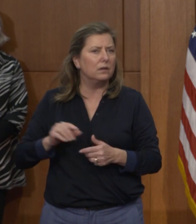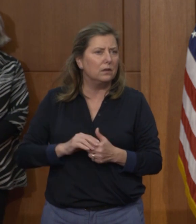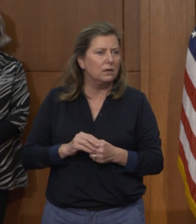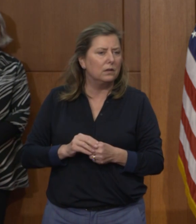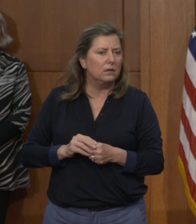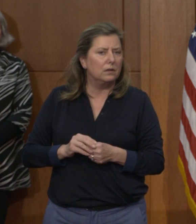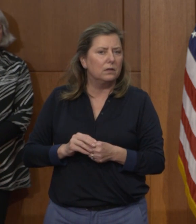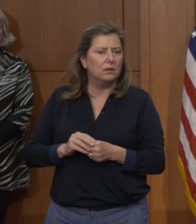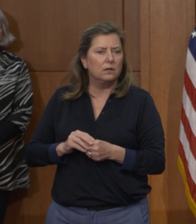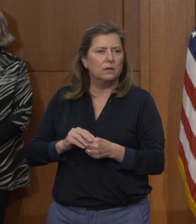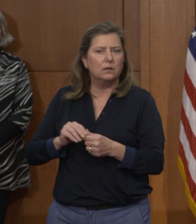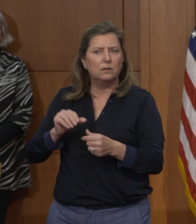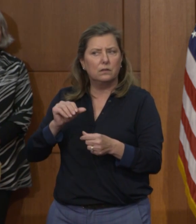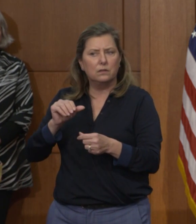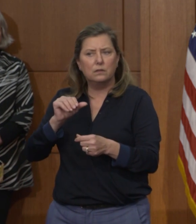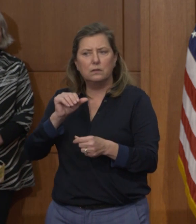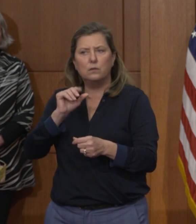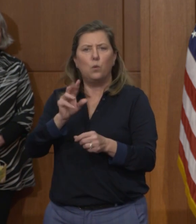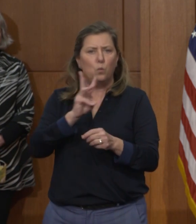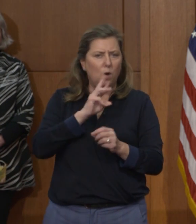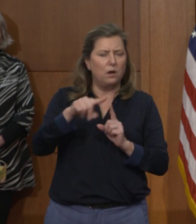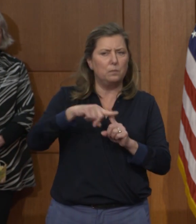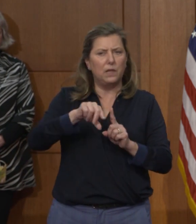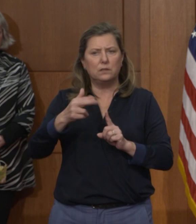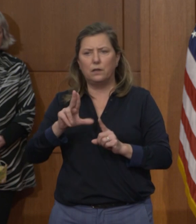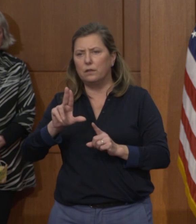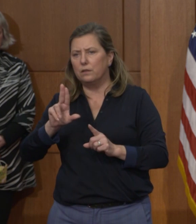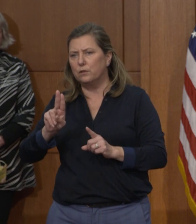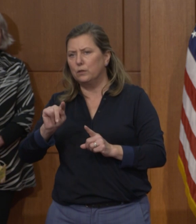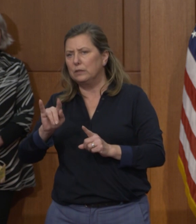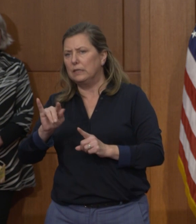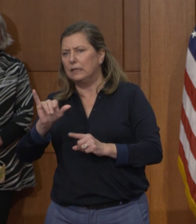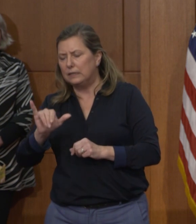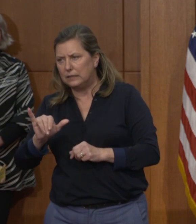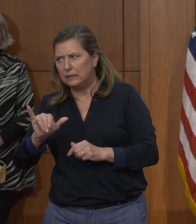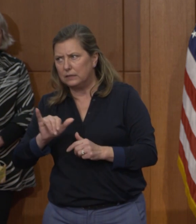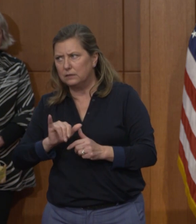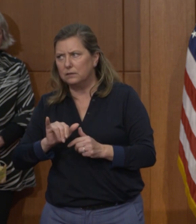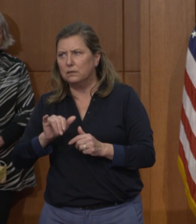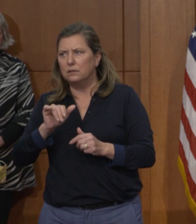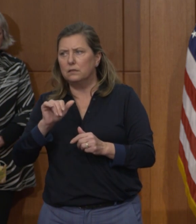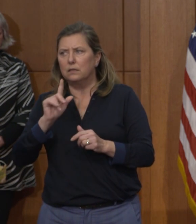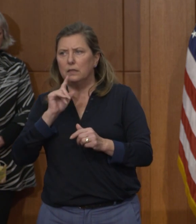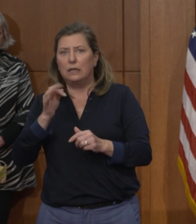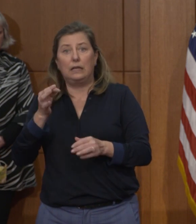water certainly shut down prior to prior to the suspension and they were working on mine to get that mainstay the land. Um,